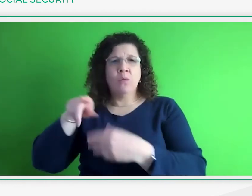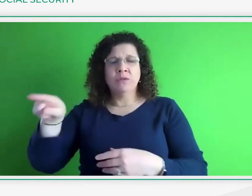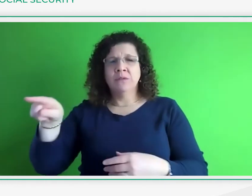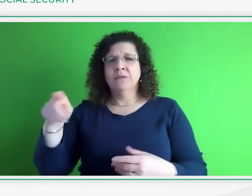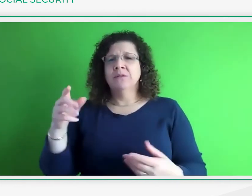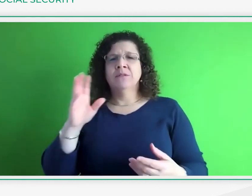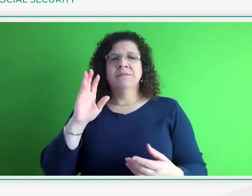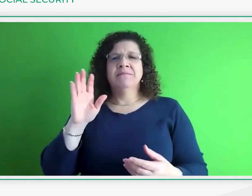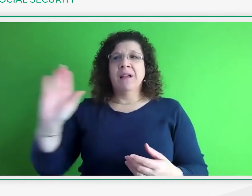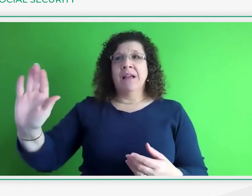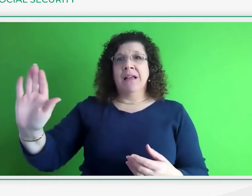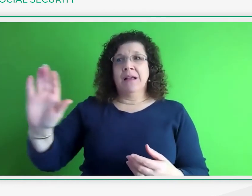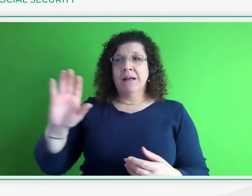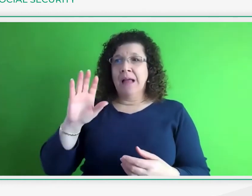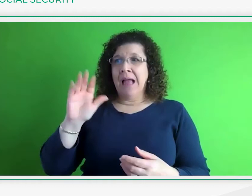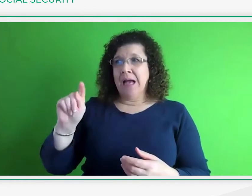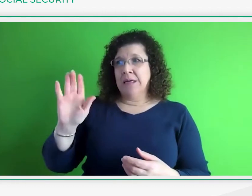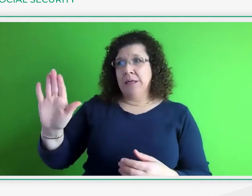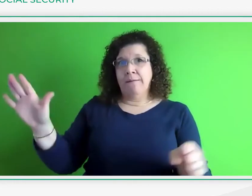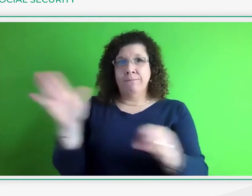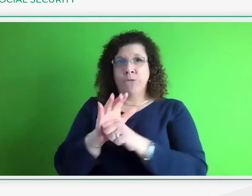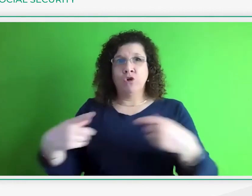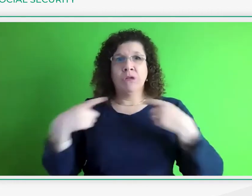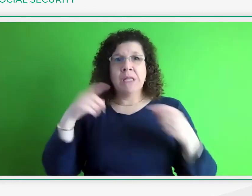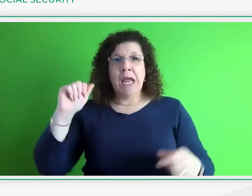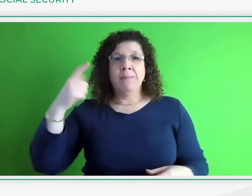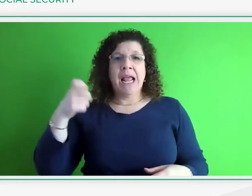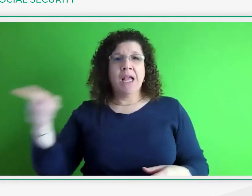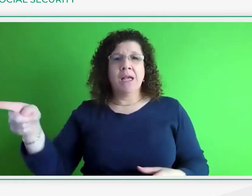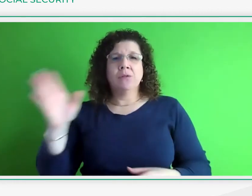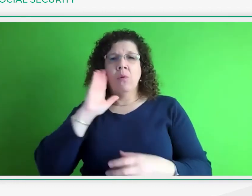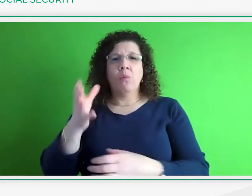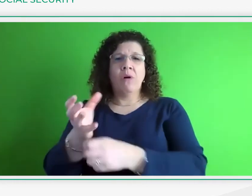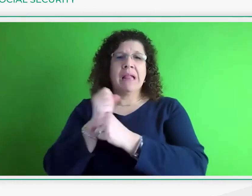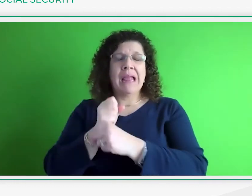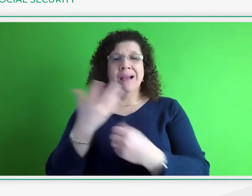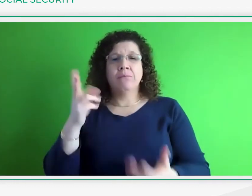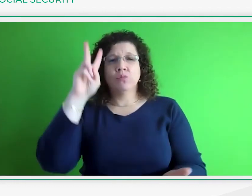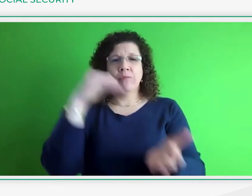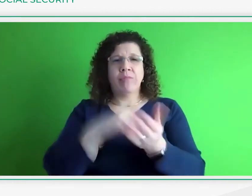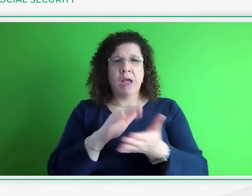And my spouse, at their full retirement age, they would actually